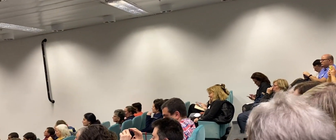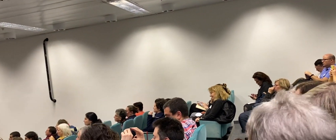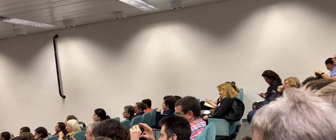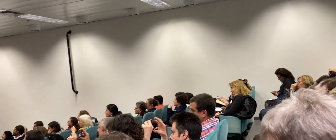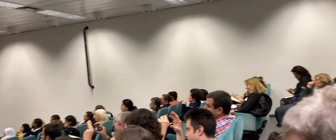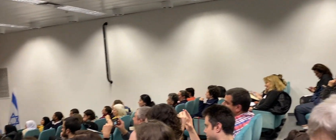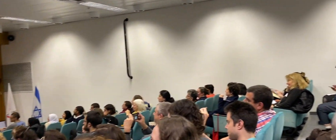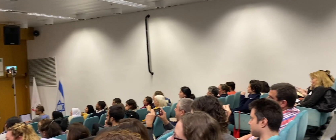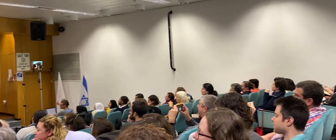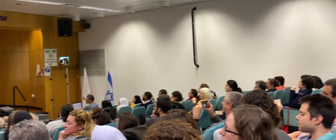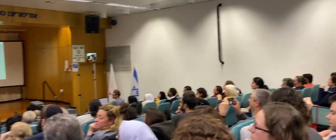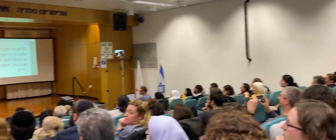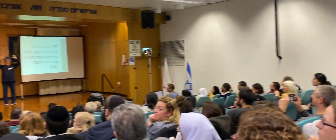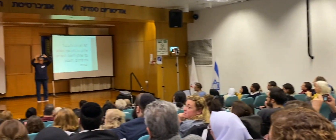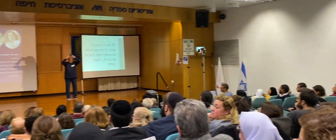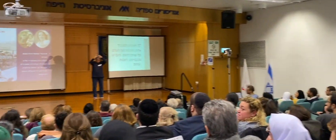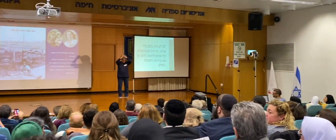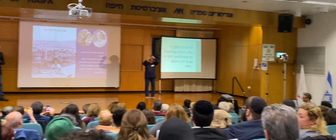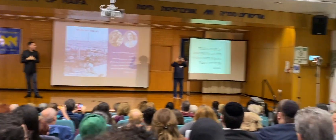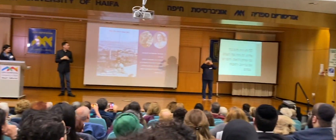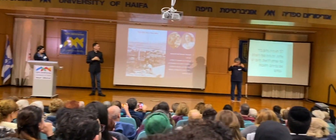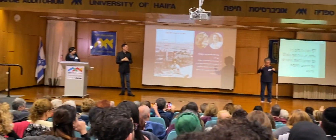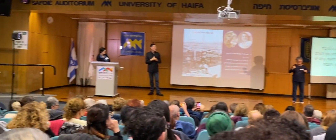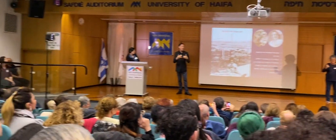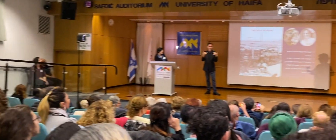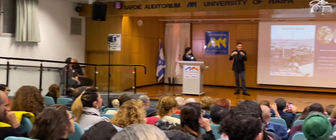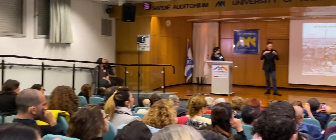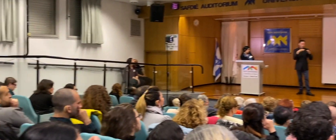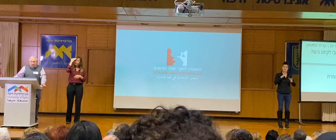that were all interesting, and patient to my very rudimentary and slow signing.